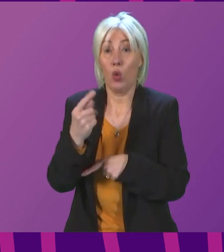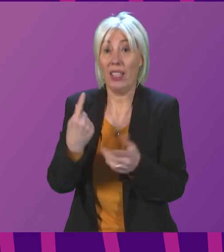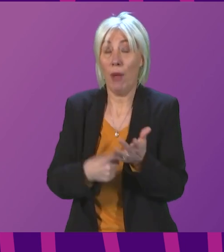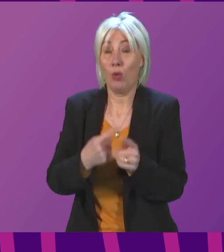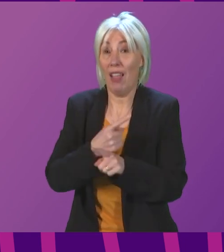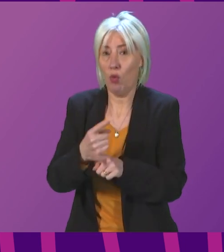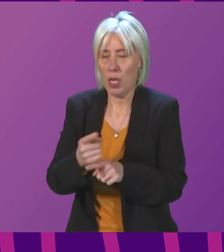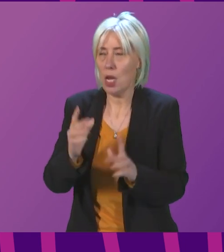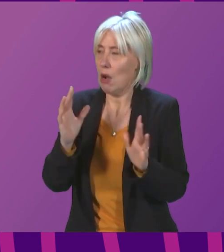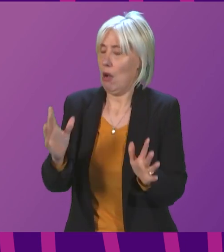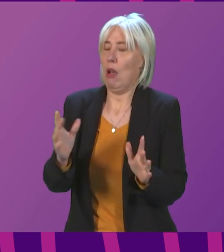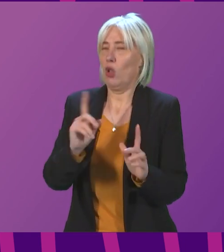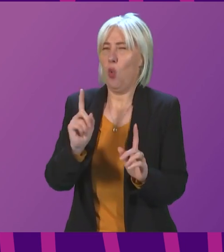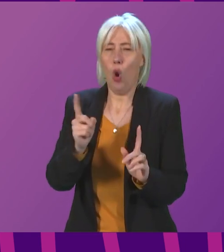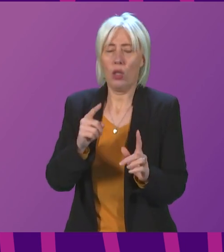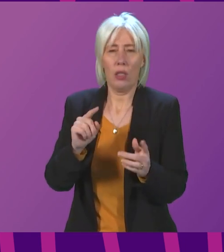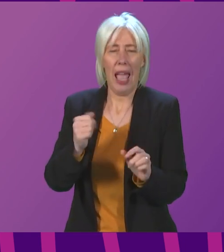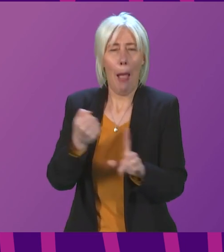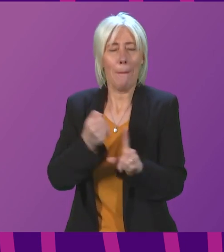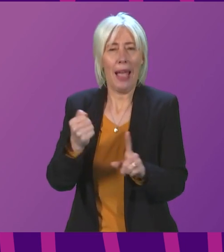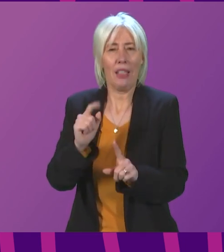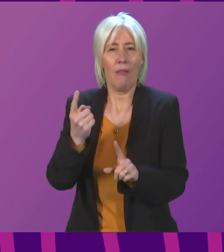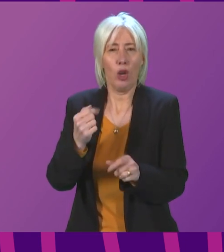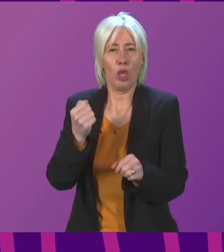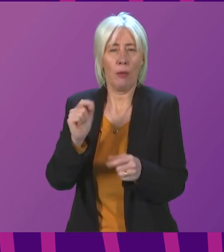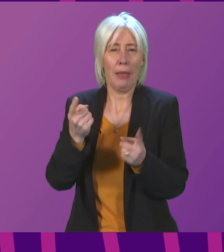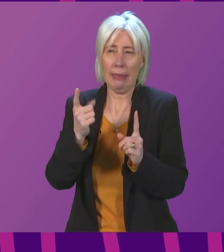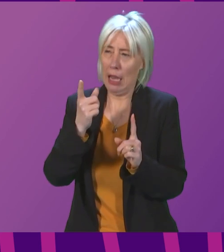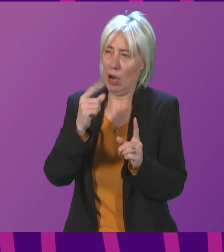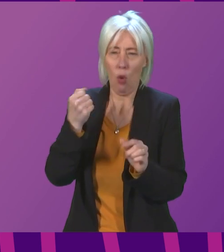Will the First Minister outline what impact all that has had on her Government’s ability